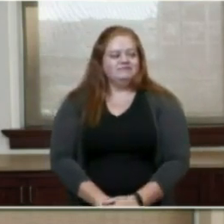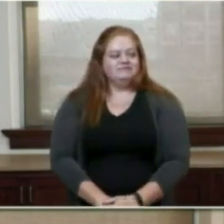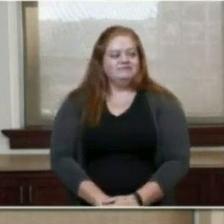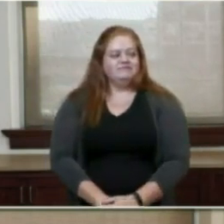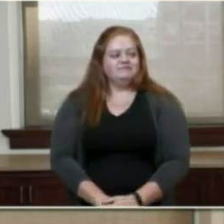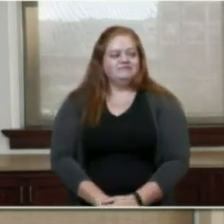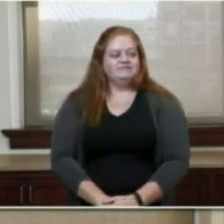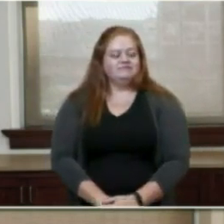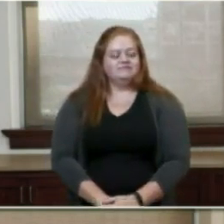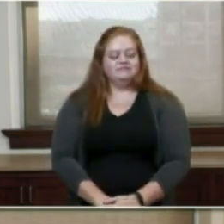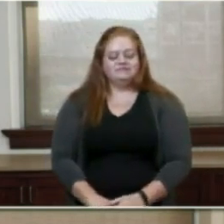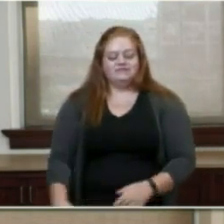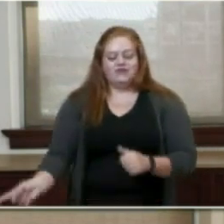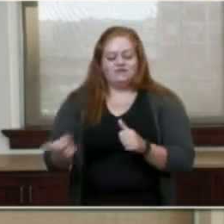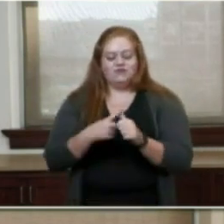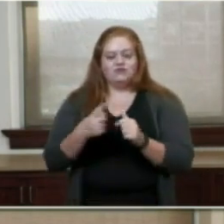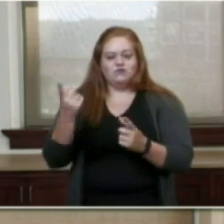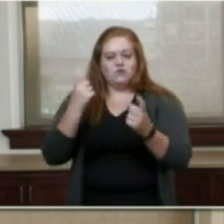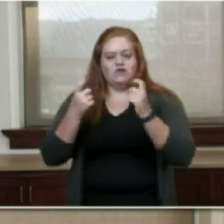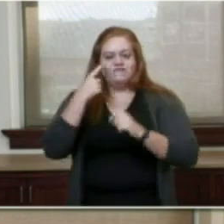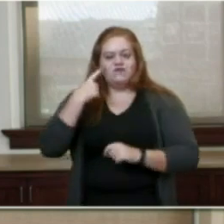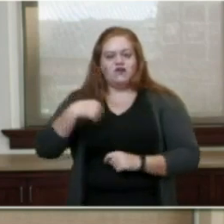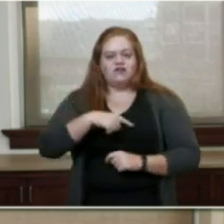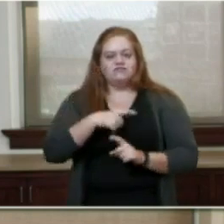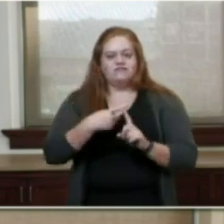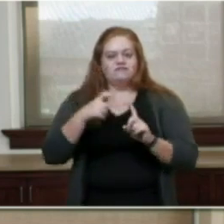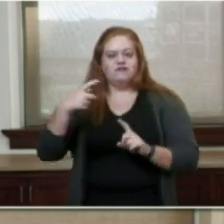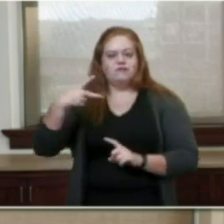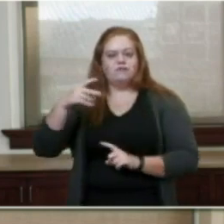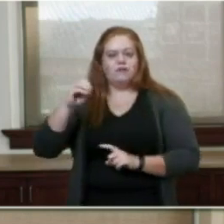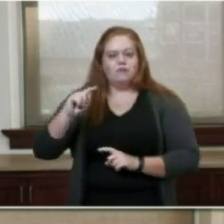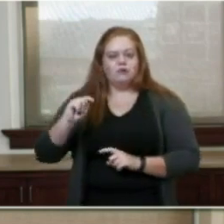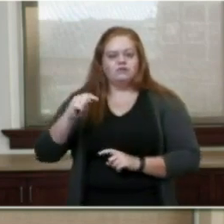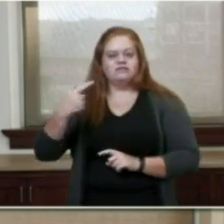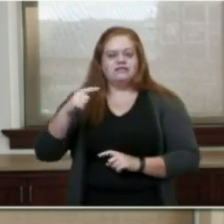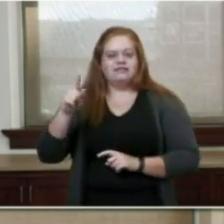series of questions that we have are from the post gazette on are related to